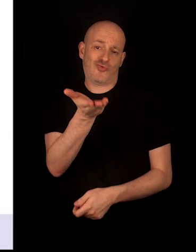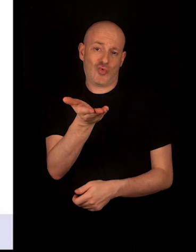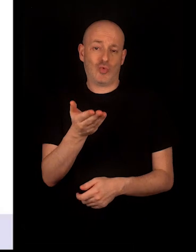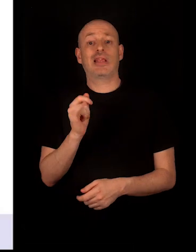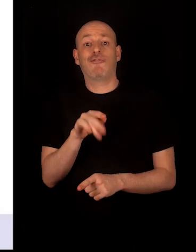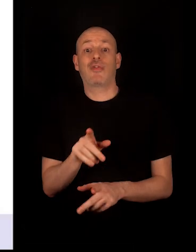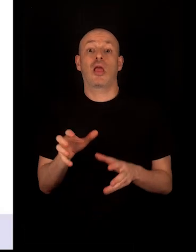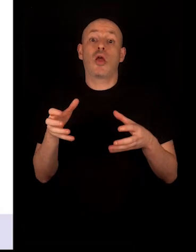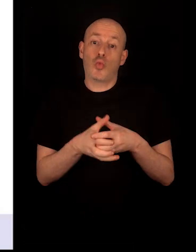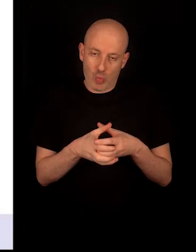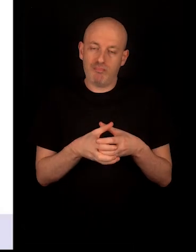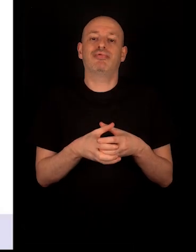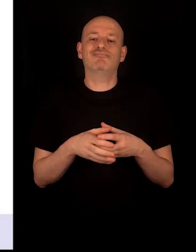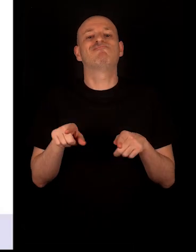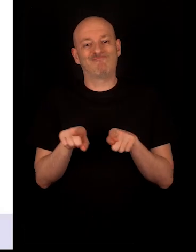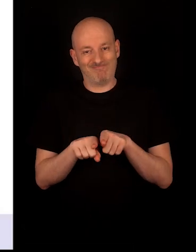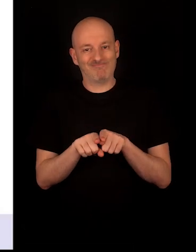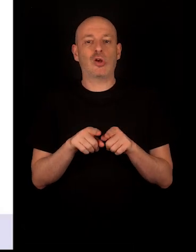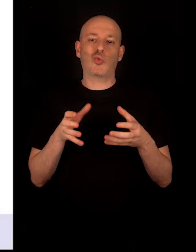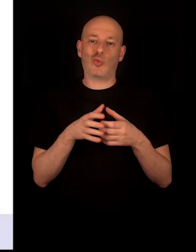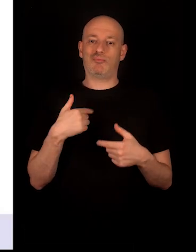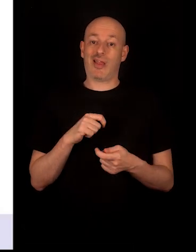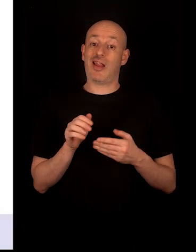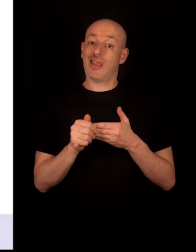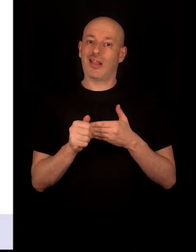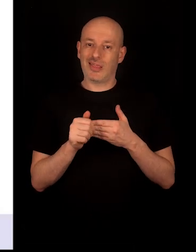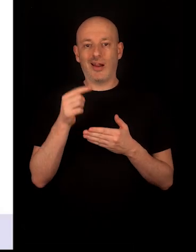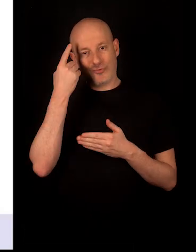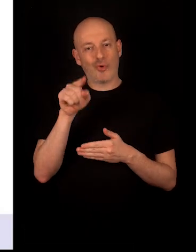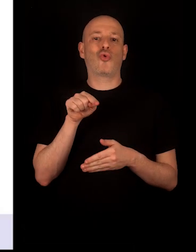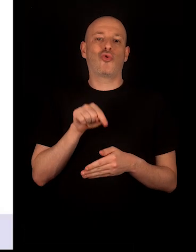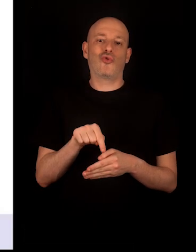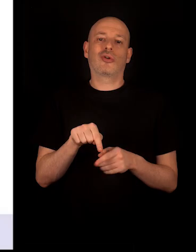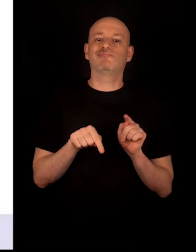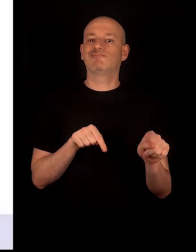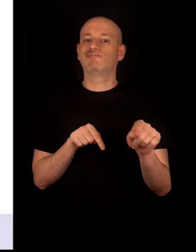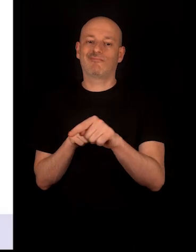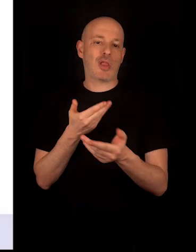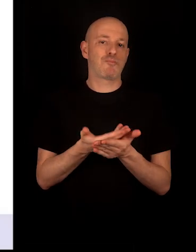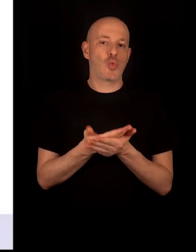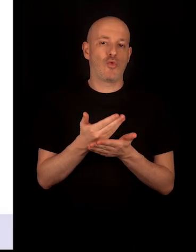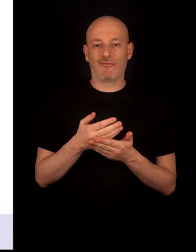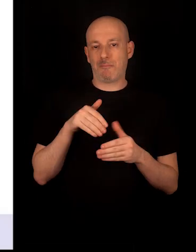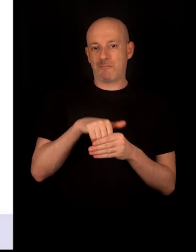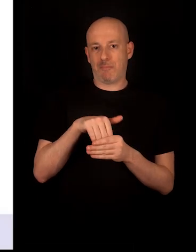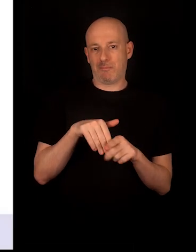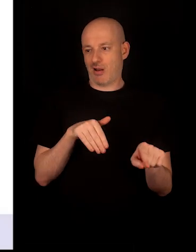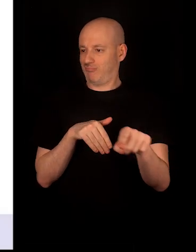And in the case of a group, it must be the group leader and you have to submit the proofs